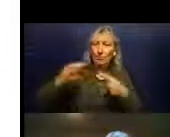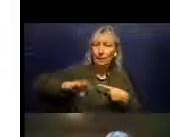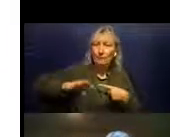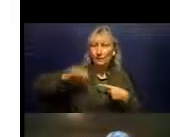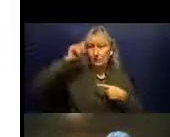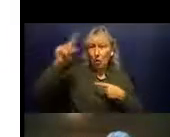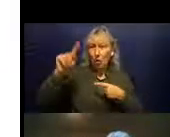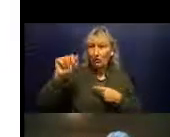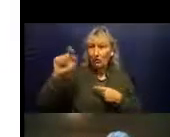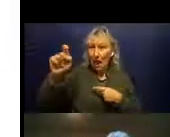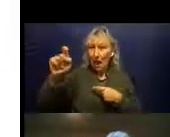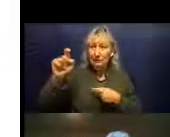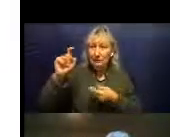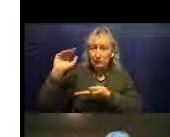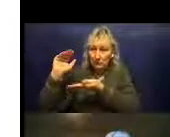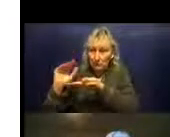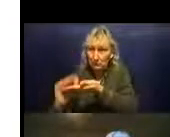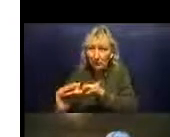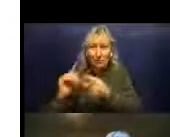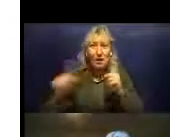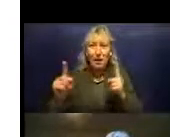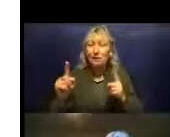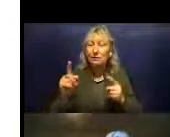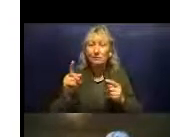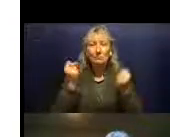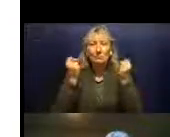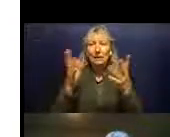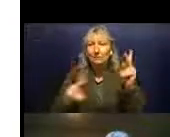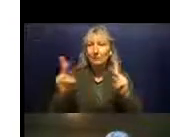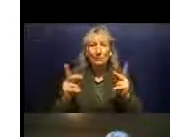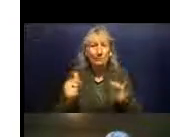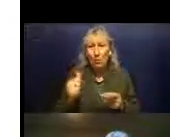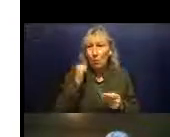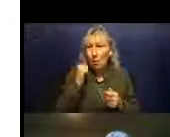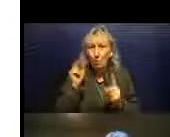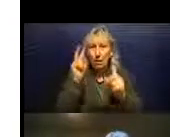So in the research that we've seen shows that people can know about these tax benefits.